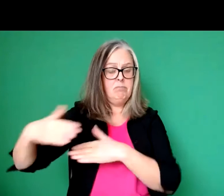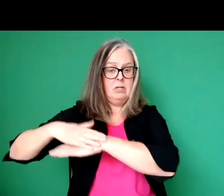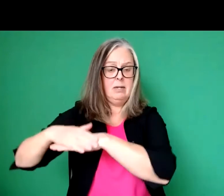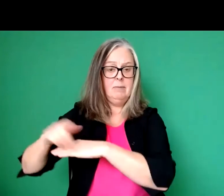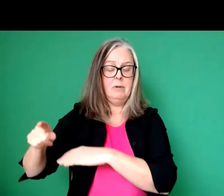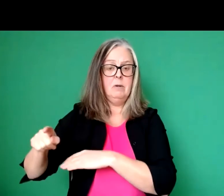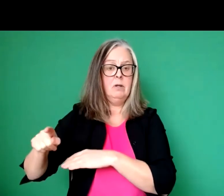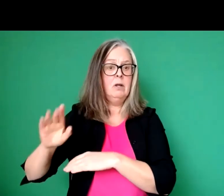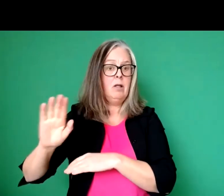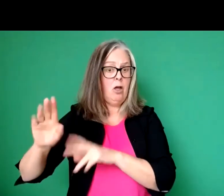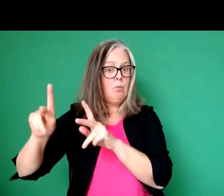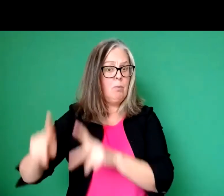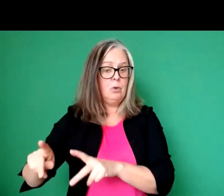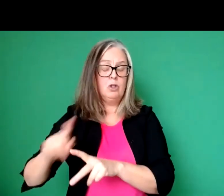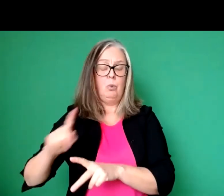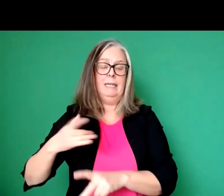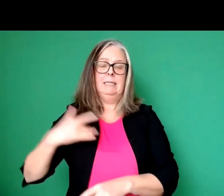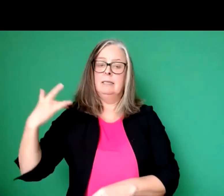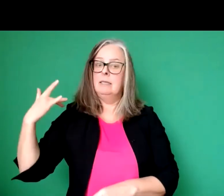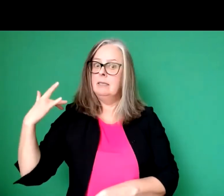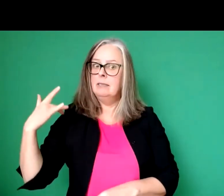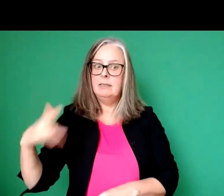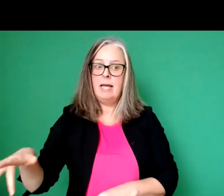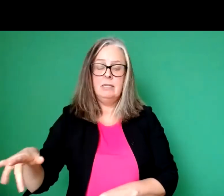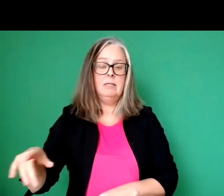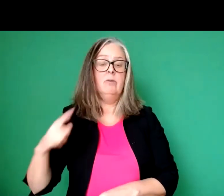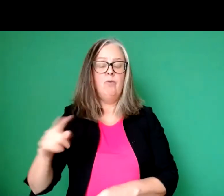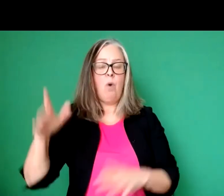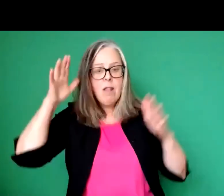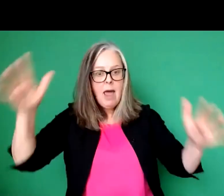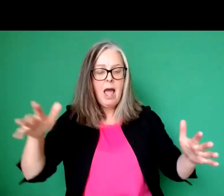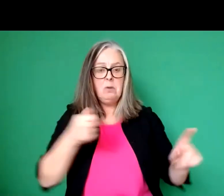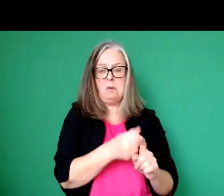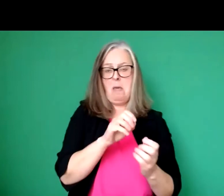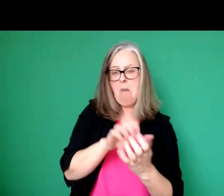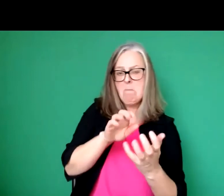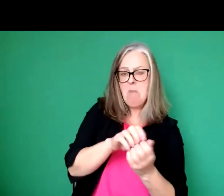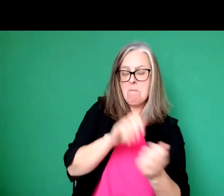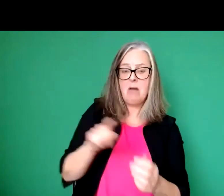the table who was extremely sensitive to loud sounds and eventually had to end up leaving